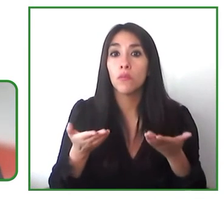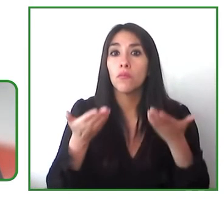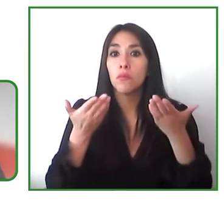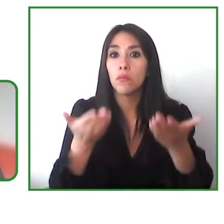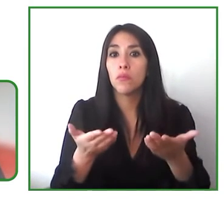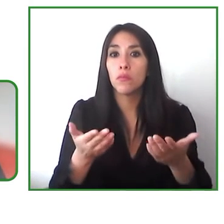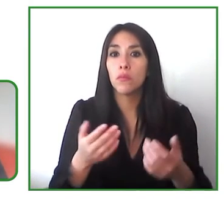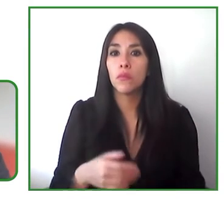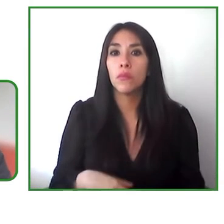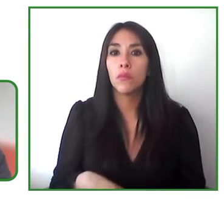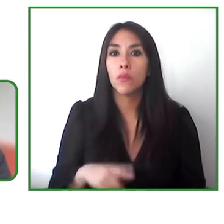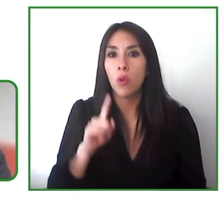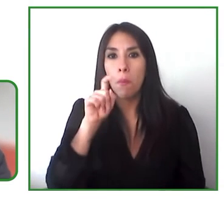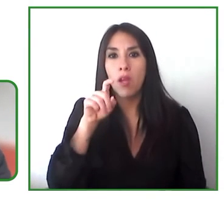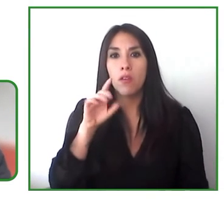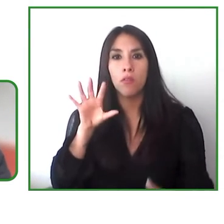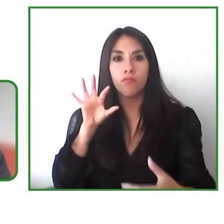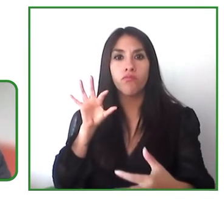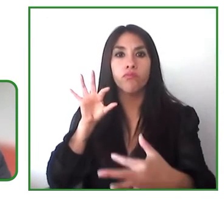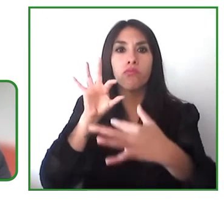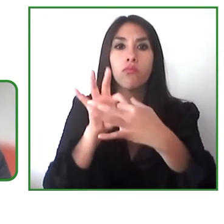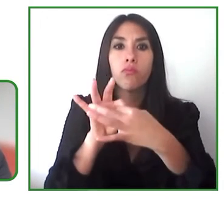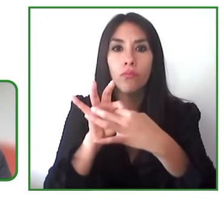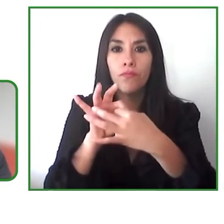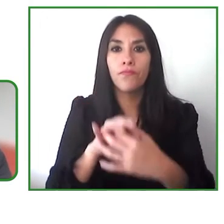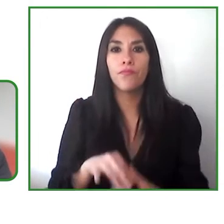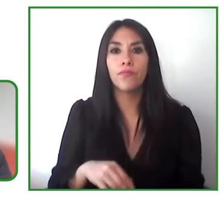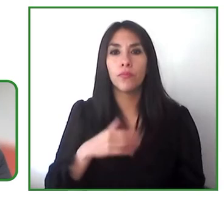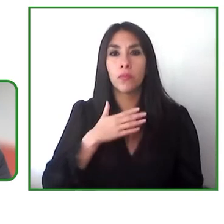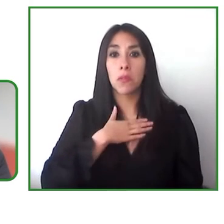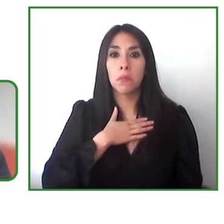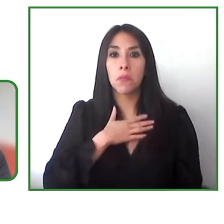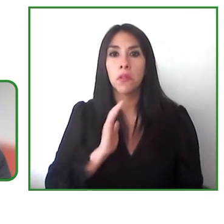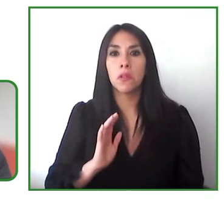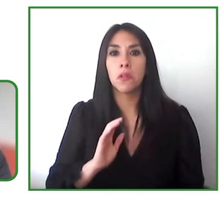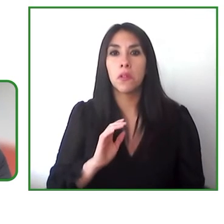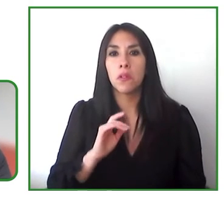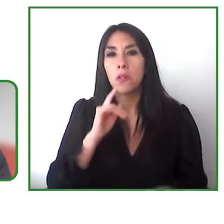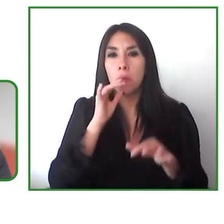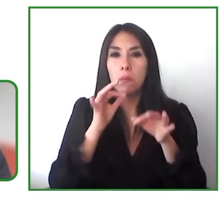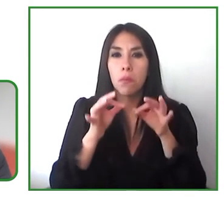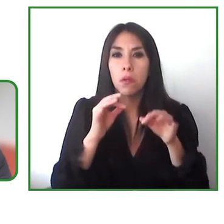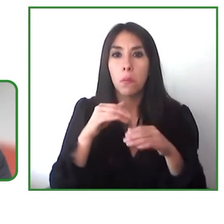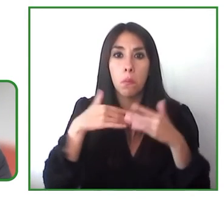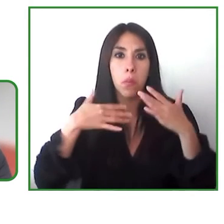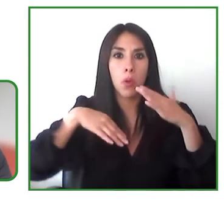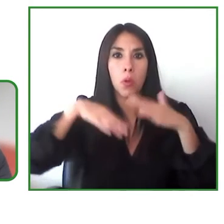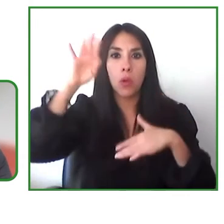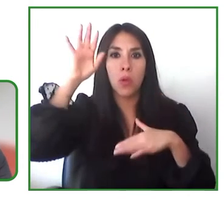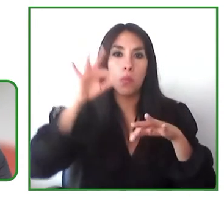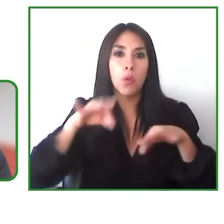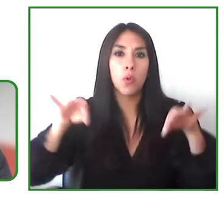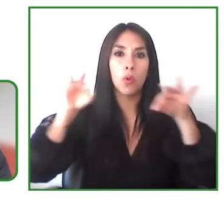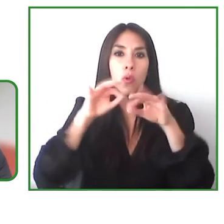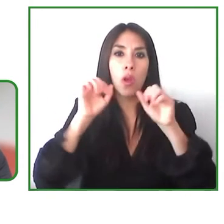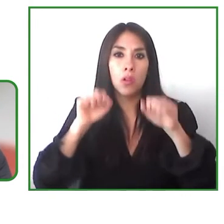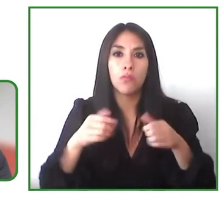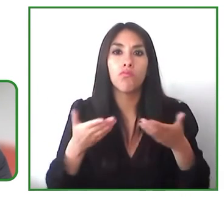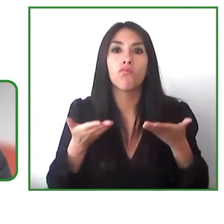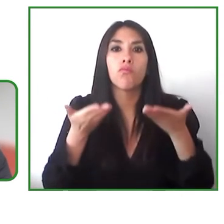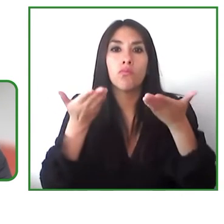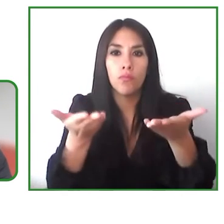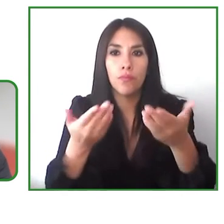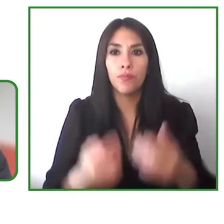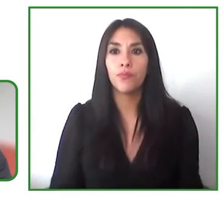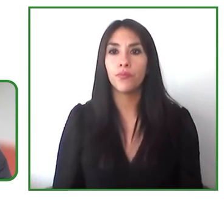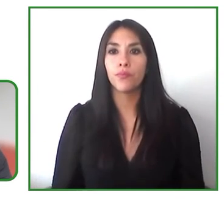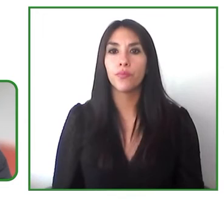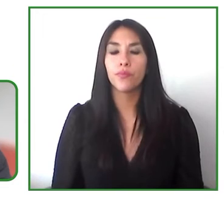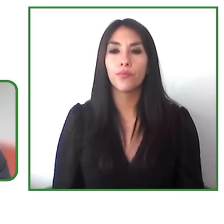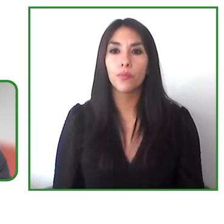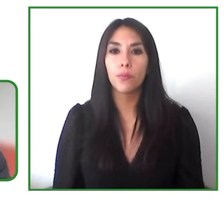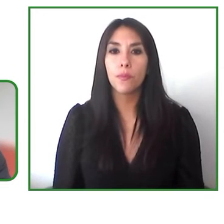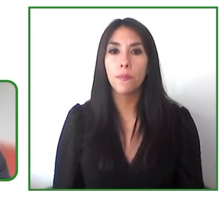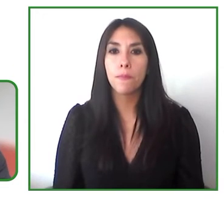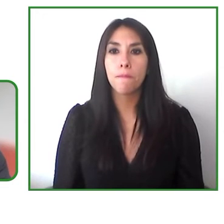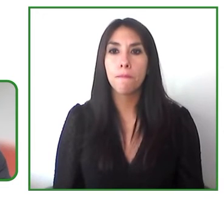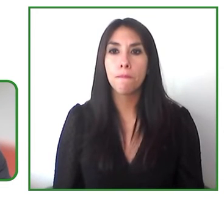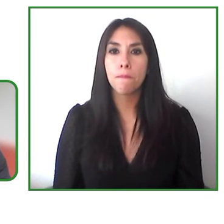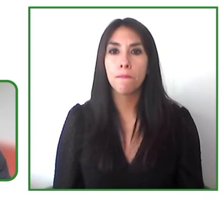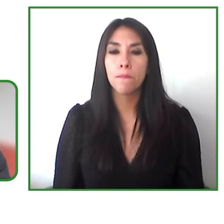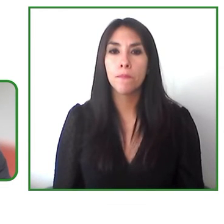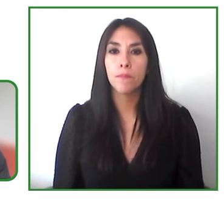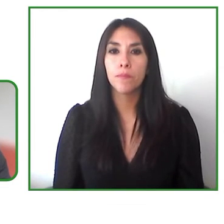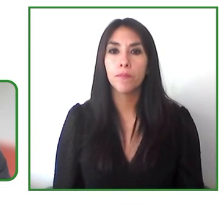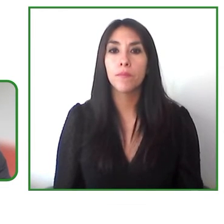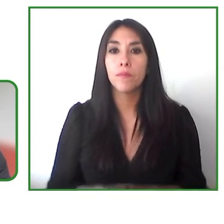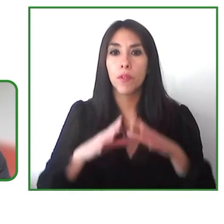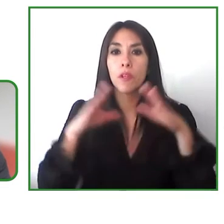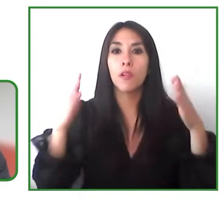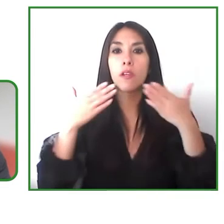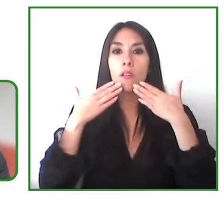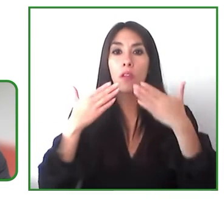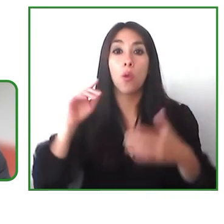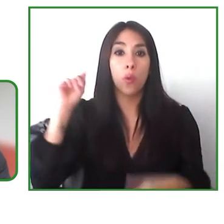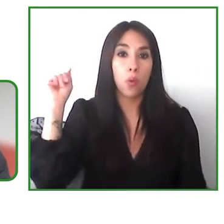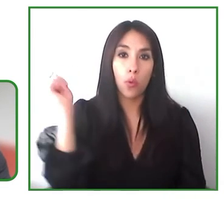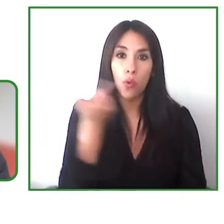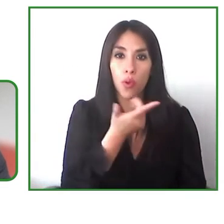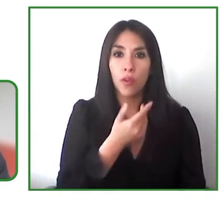could get thank you very much everyione and we do this